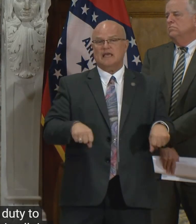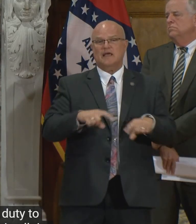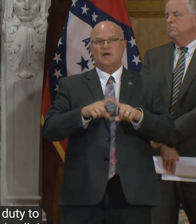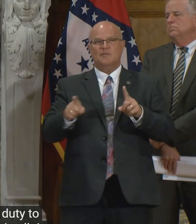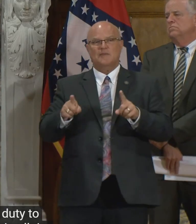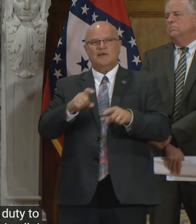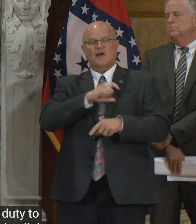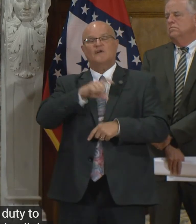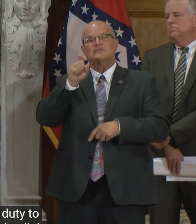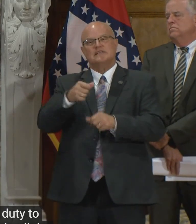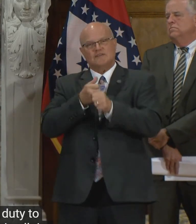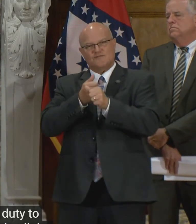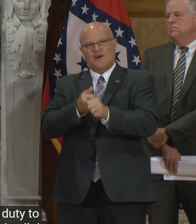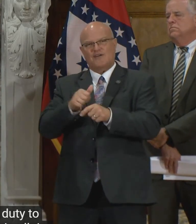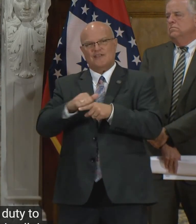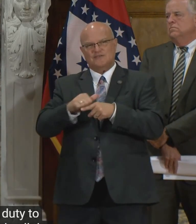that training, then it's just. It's all for, not.